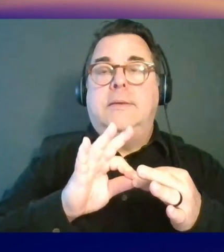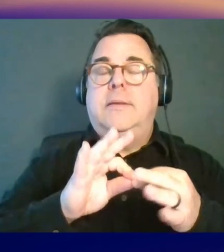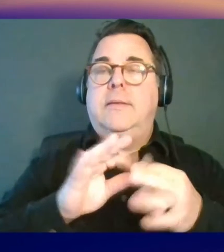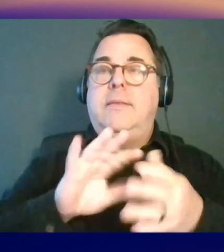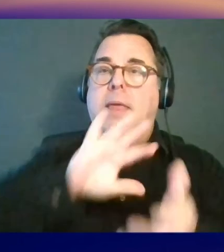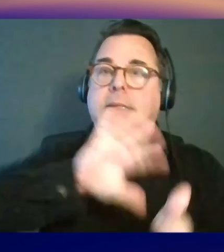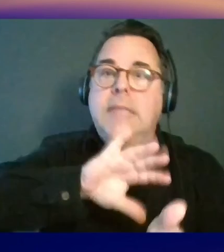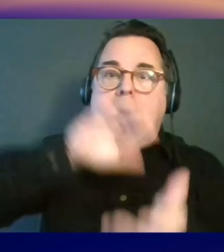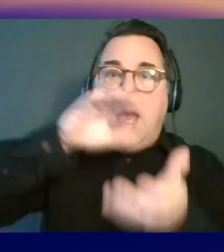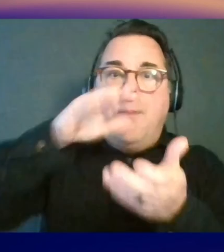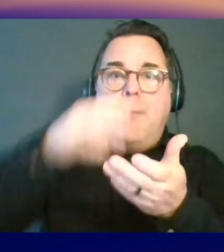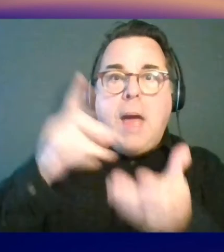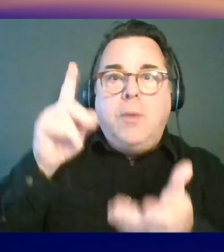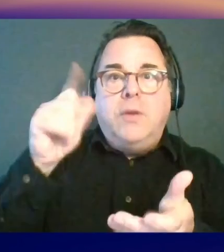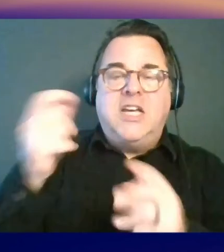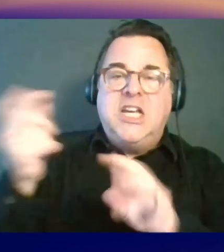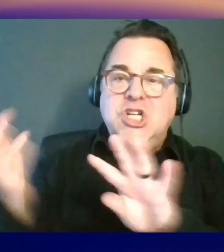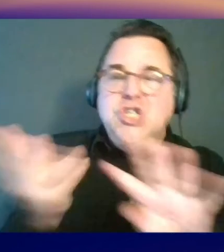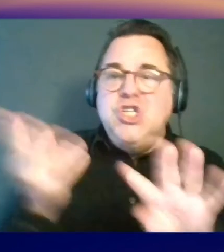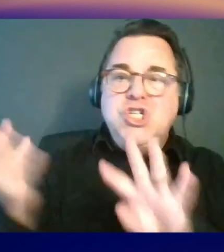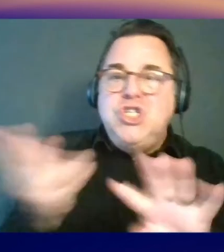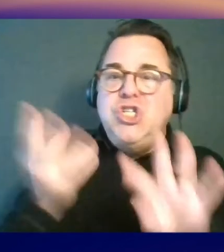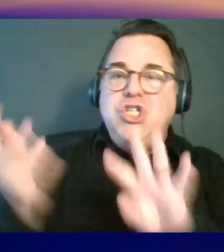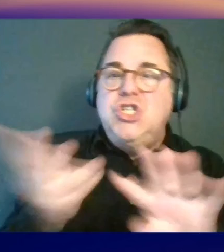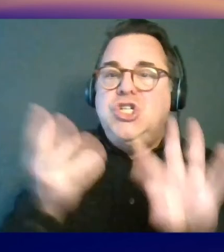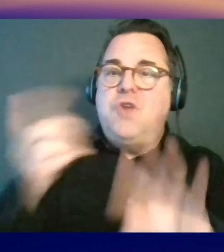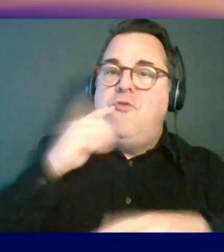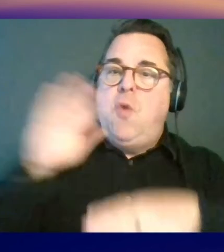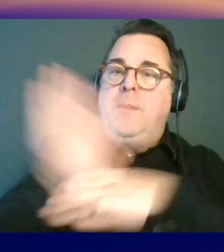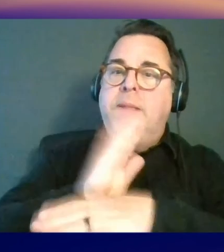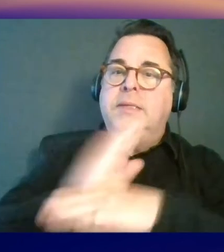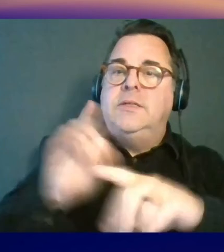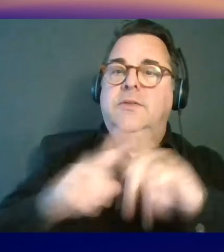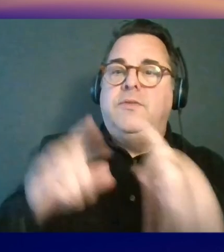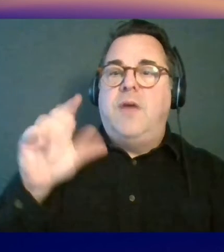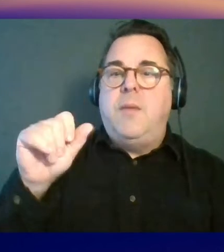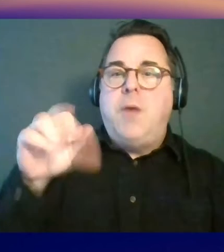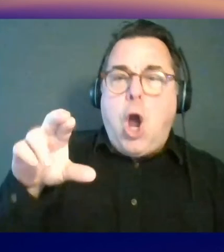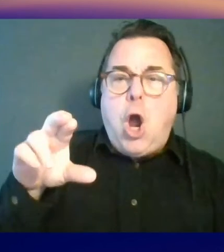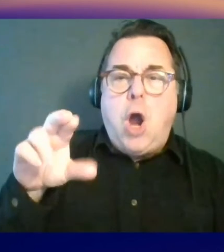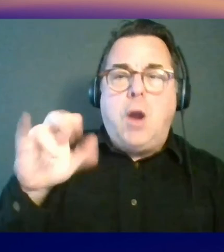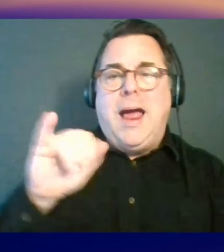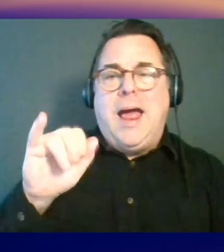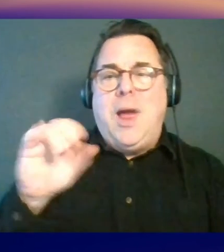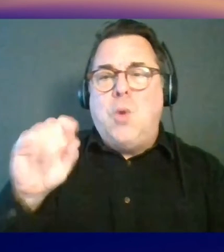that's coming to businesses from cars and IOT sensors and just public datasets